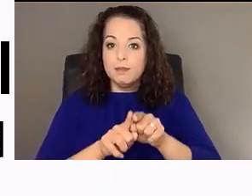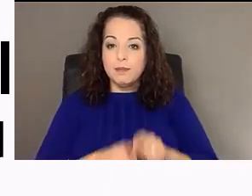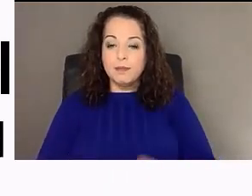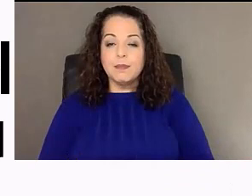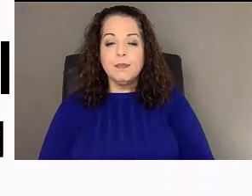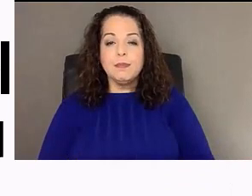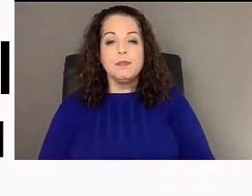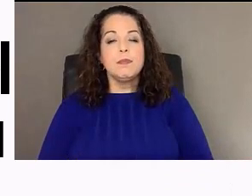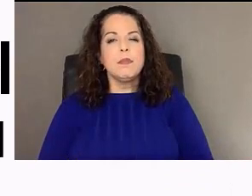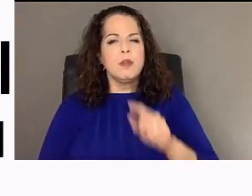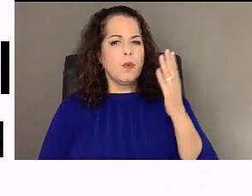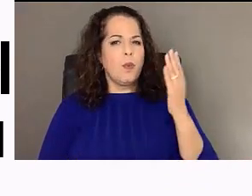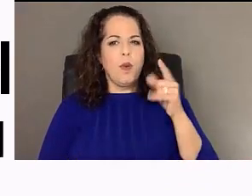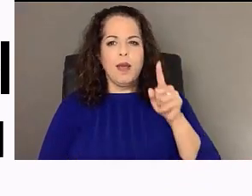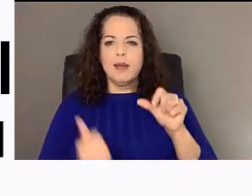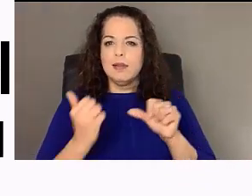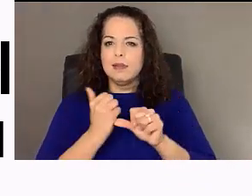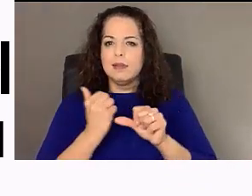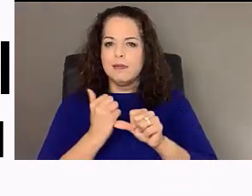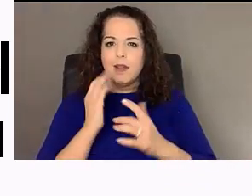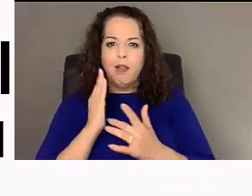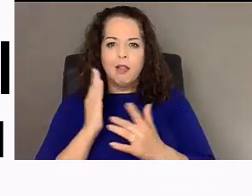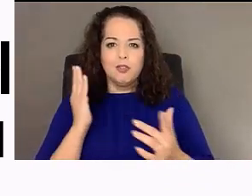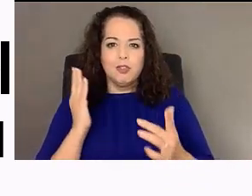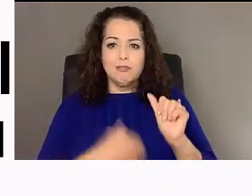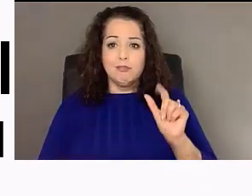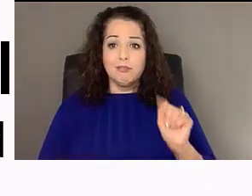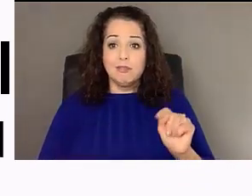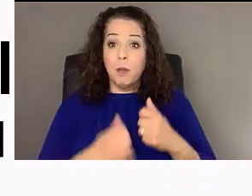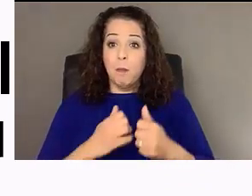Why assistive technology? Most of us on the call already probably know this,